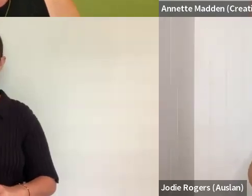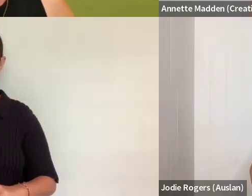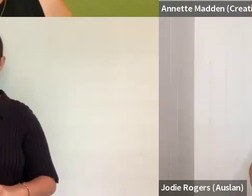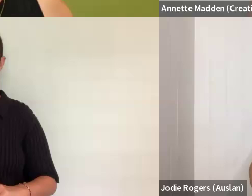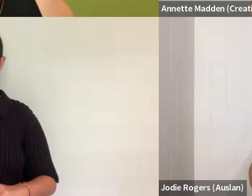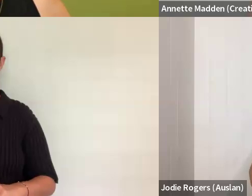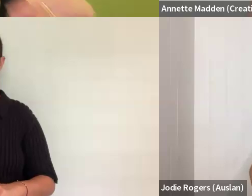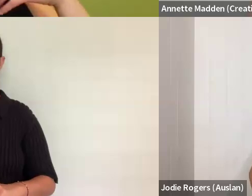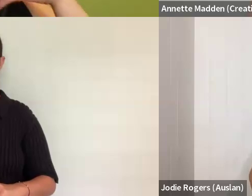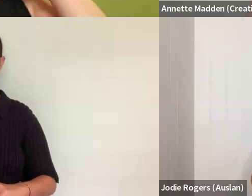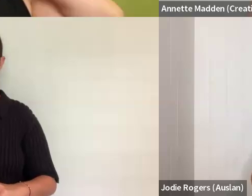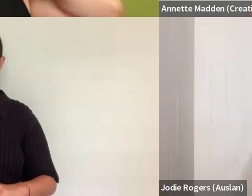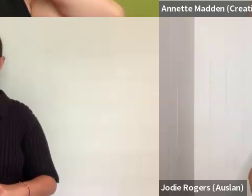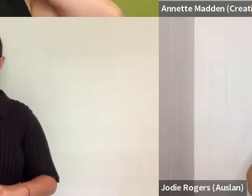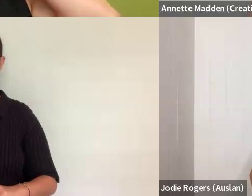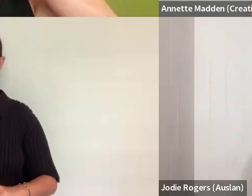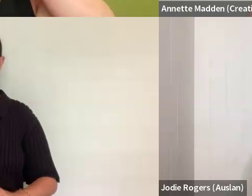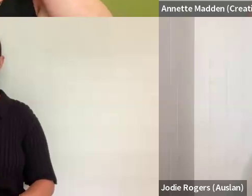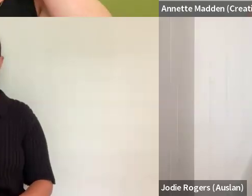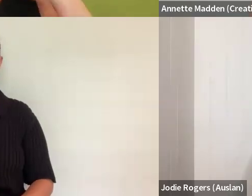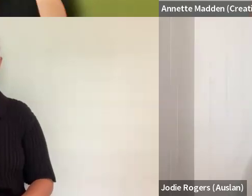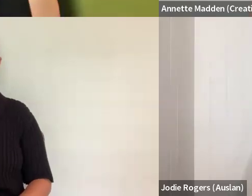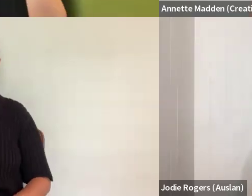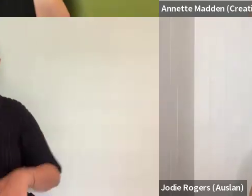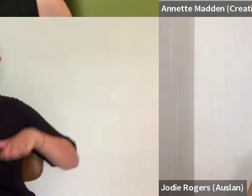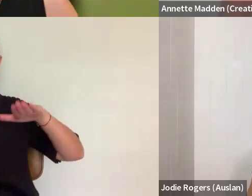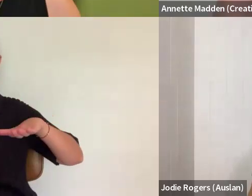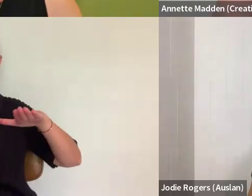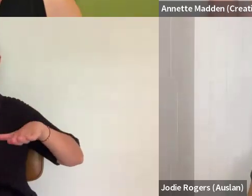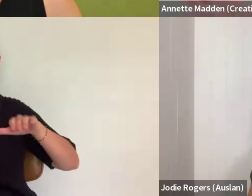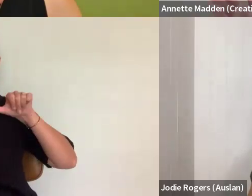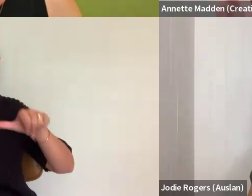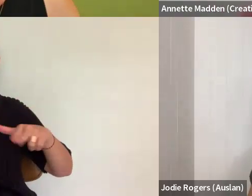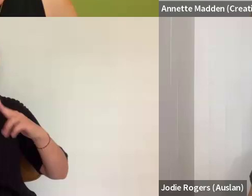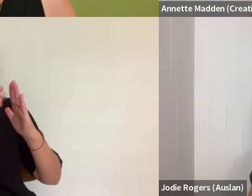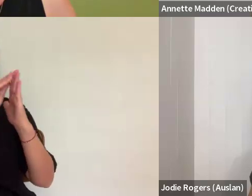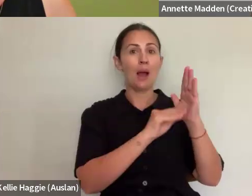lies that budget section to give us any more detail